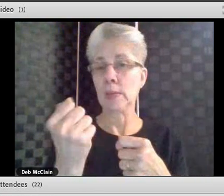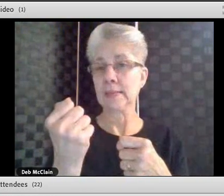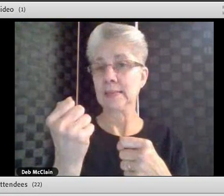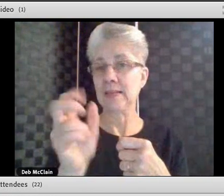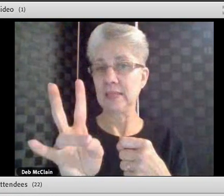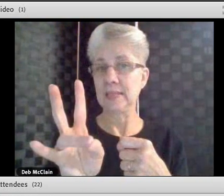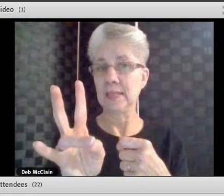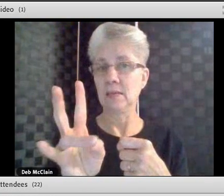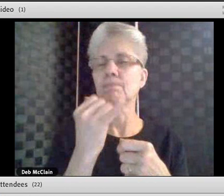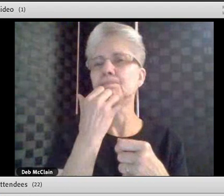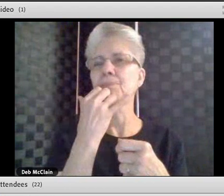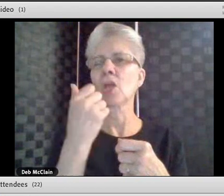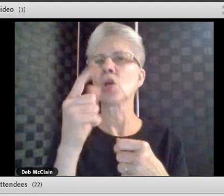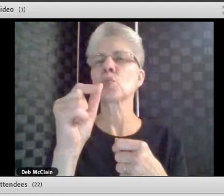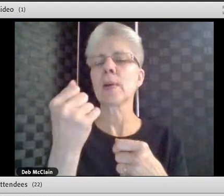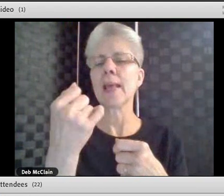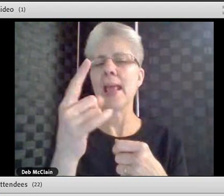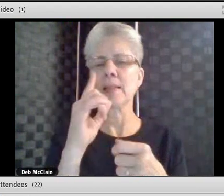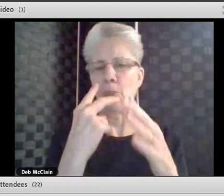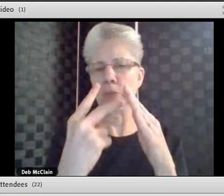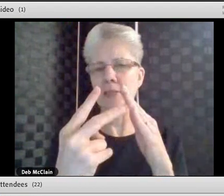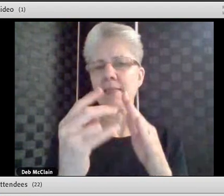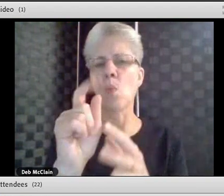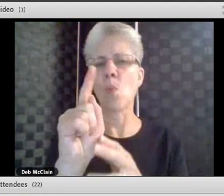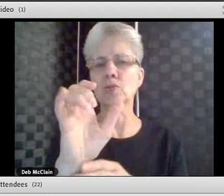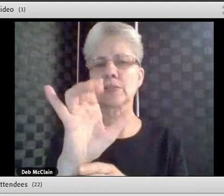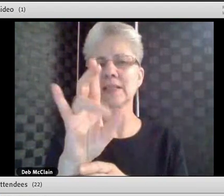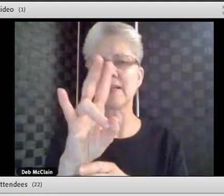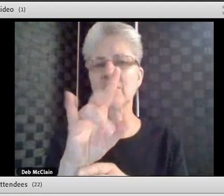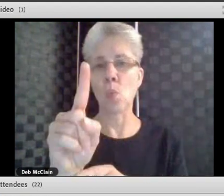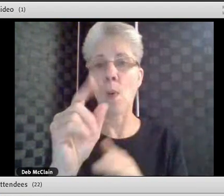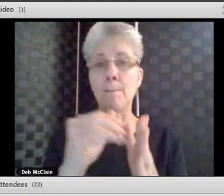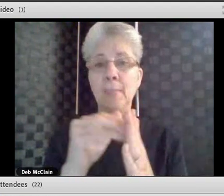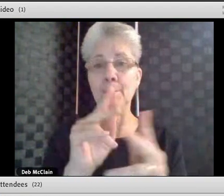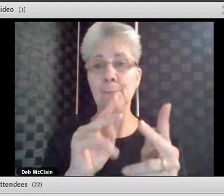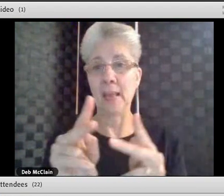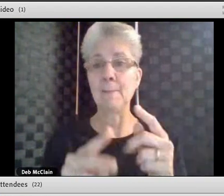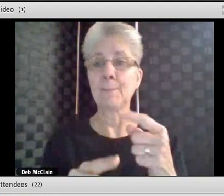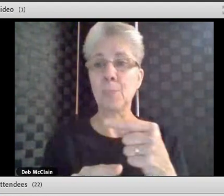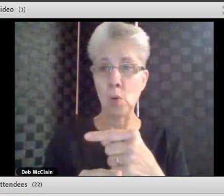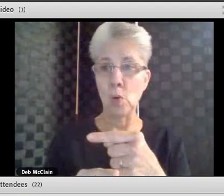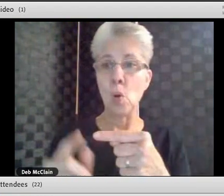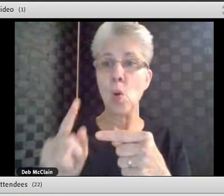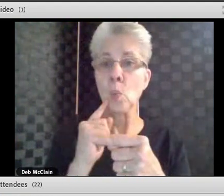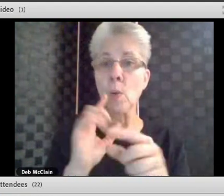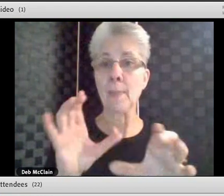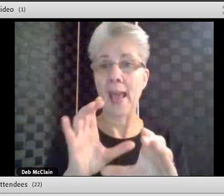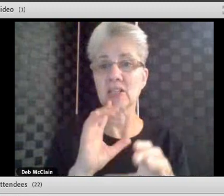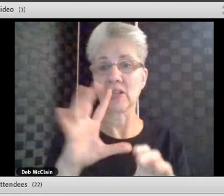By 2018, they predicted that 171 million people will be active virtual-reality users,